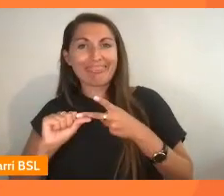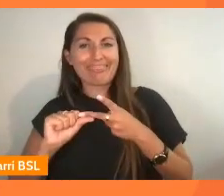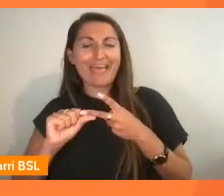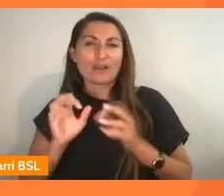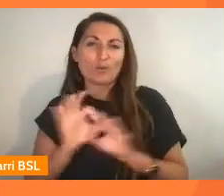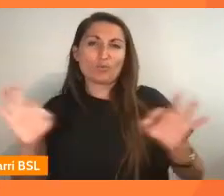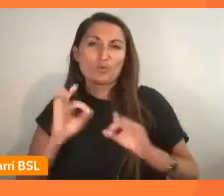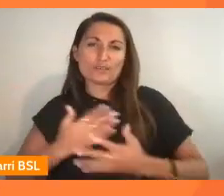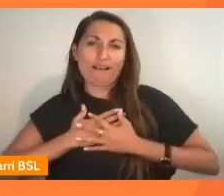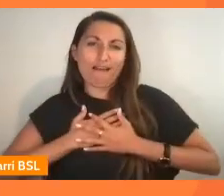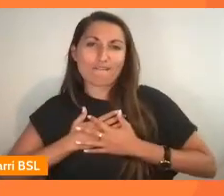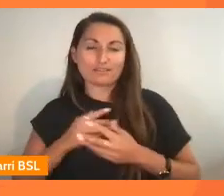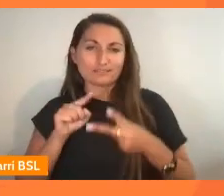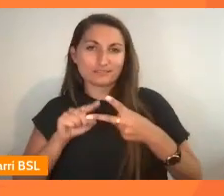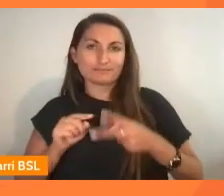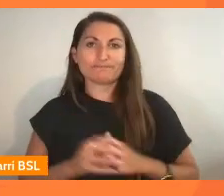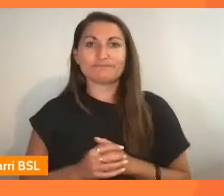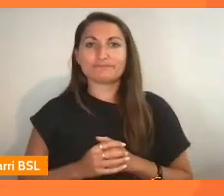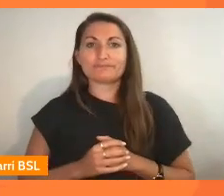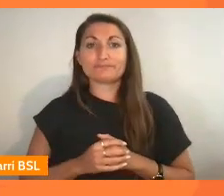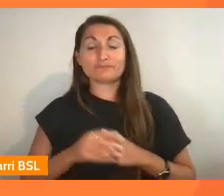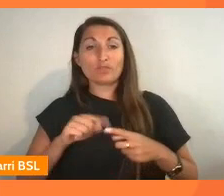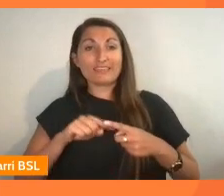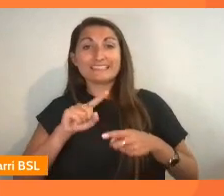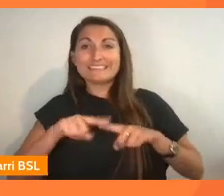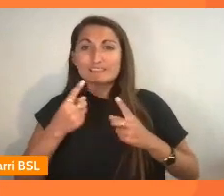Being able to gain those kinds of insights about our audiences has been